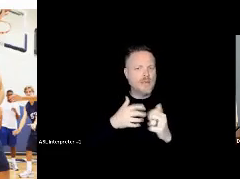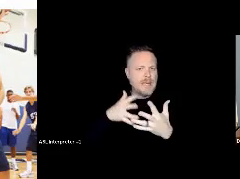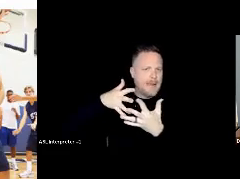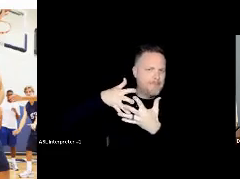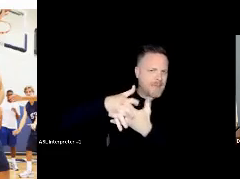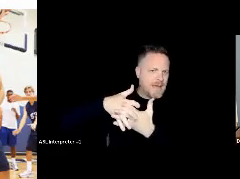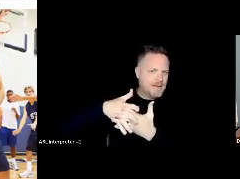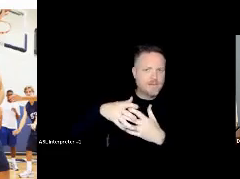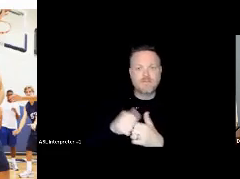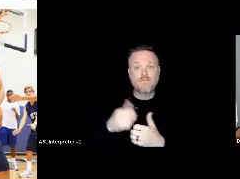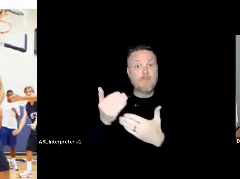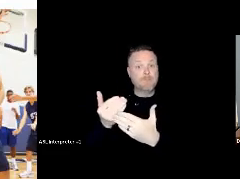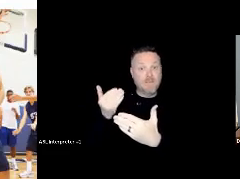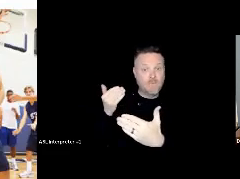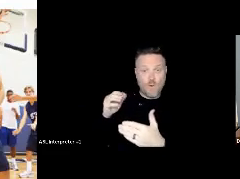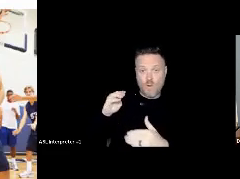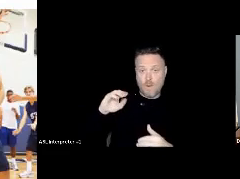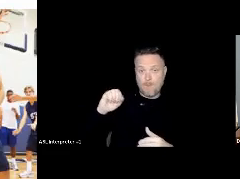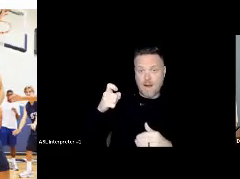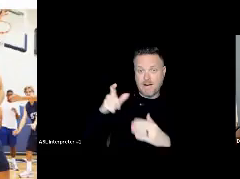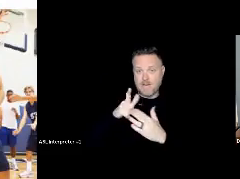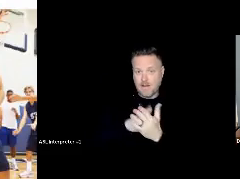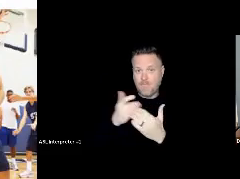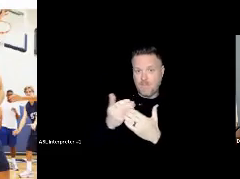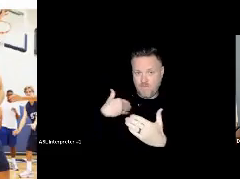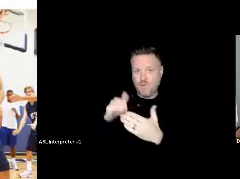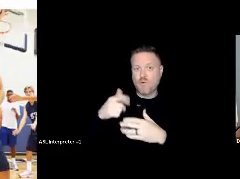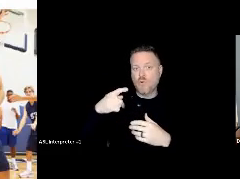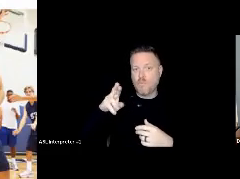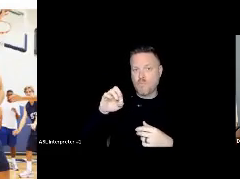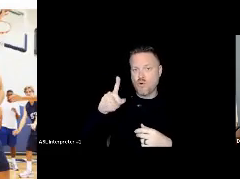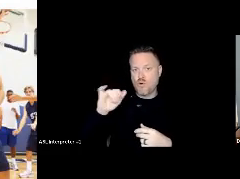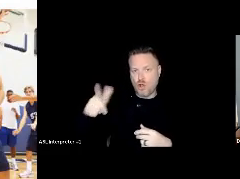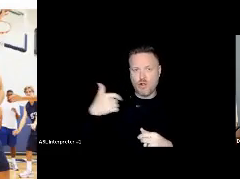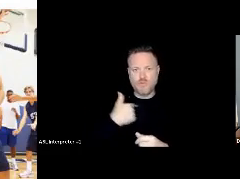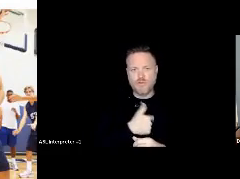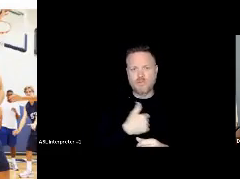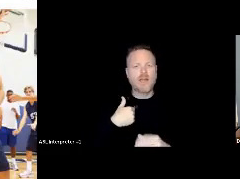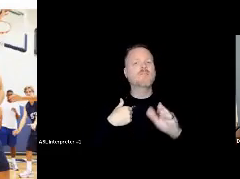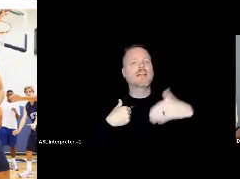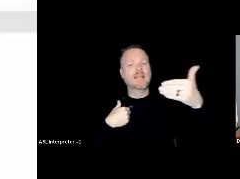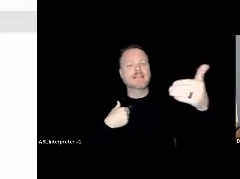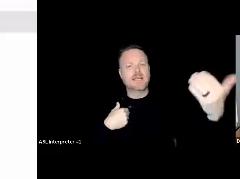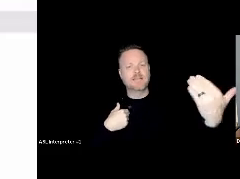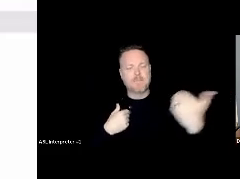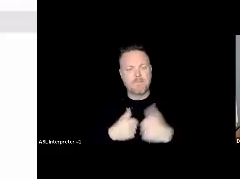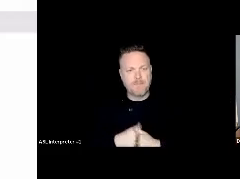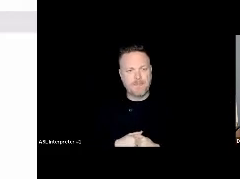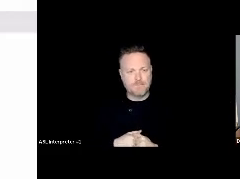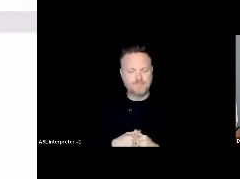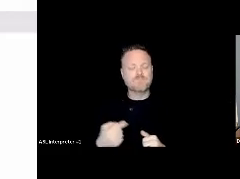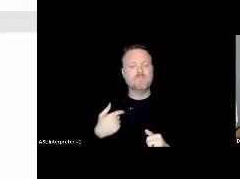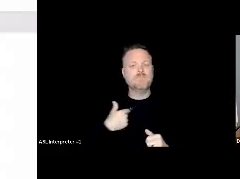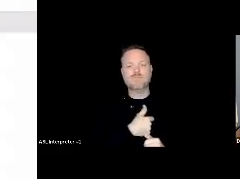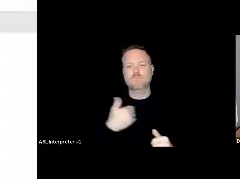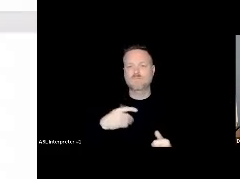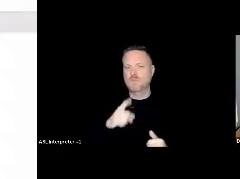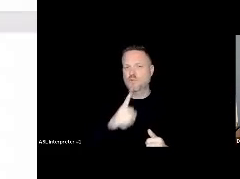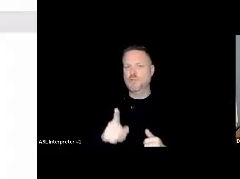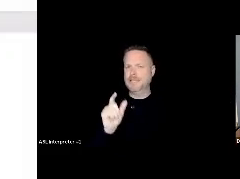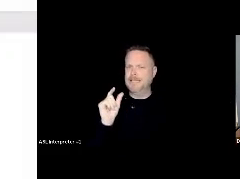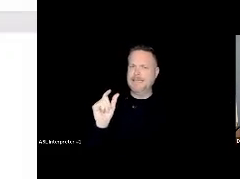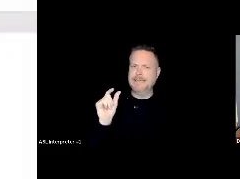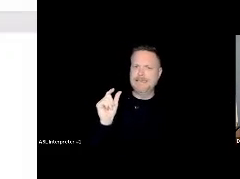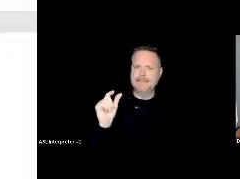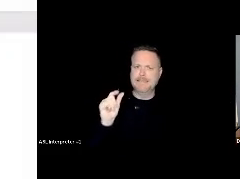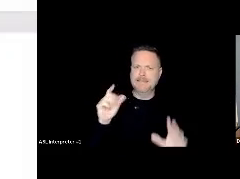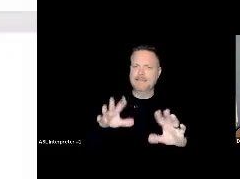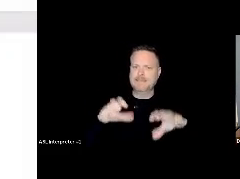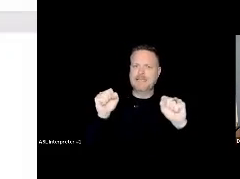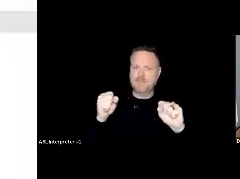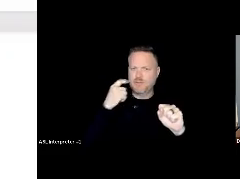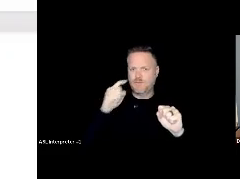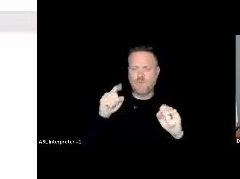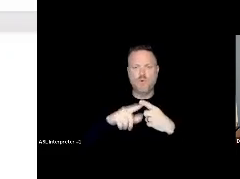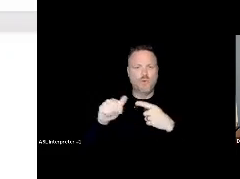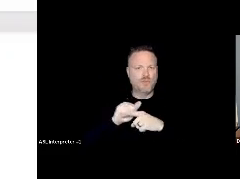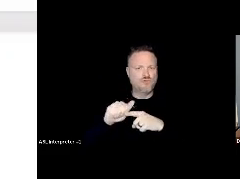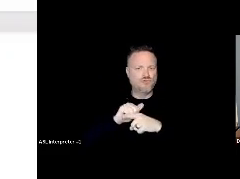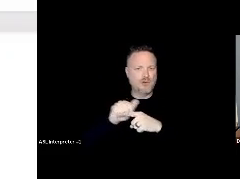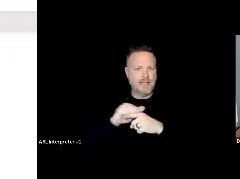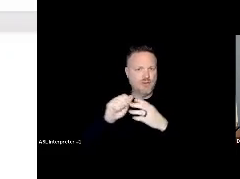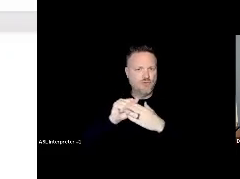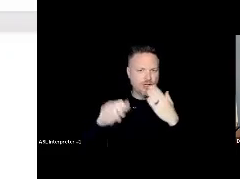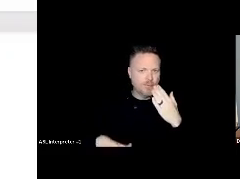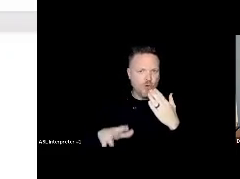Pre Max's law, we had very little adoption of the training, removal, and clearance protocols.